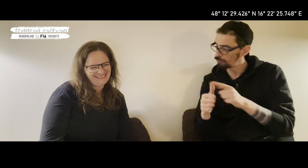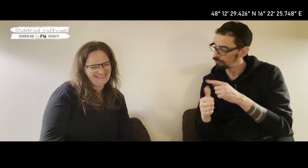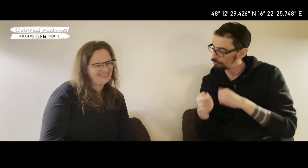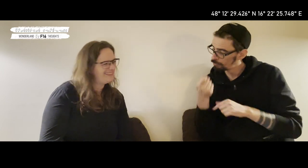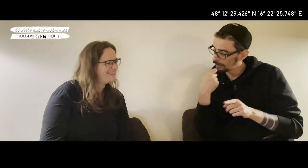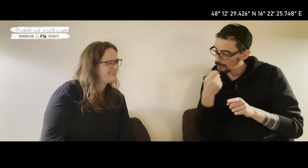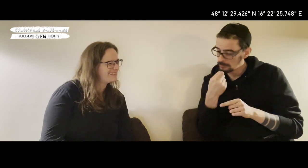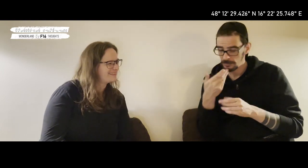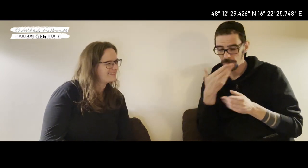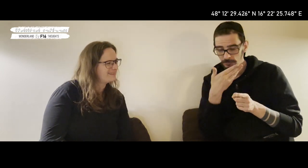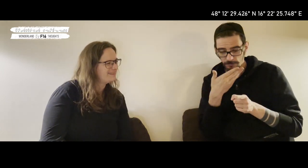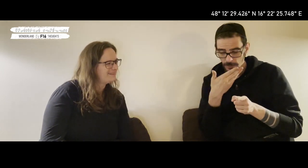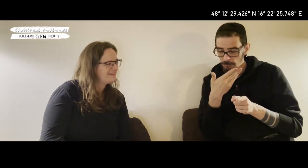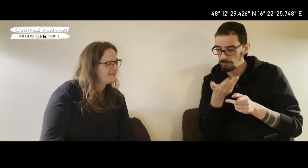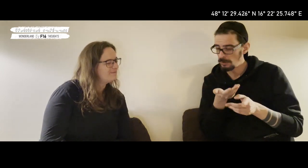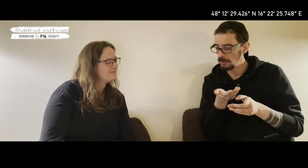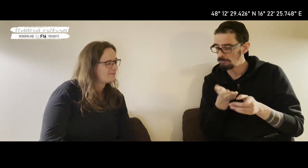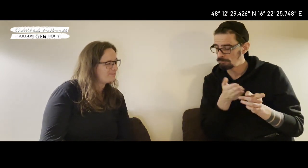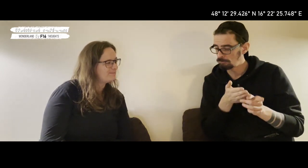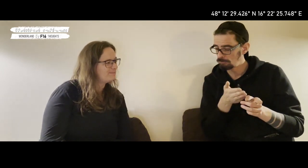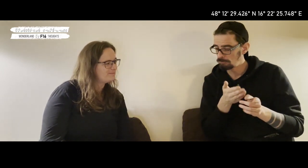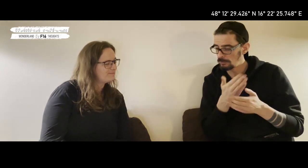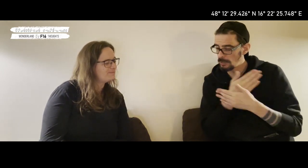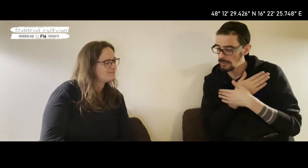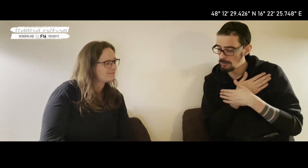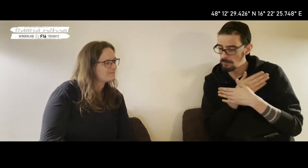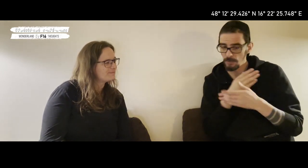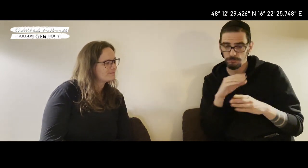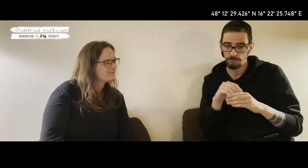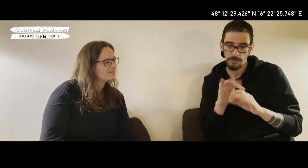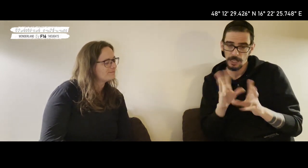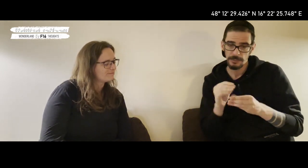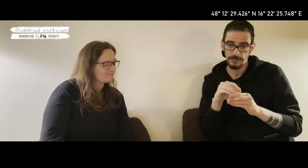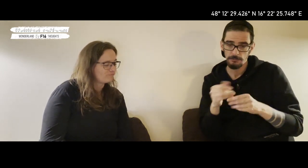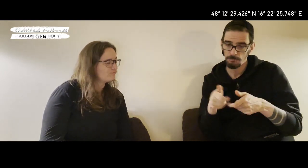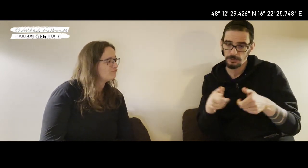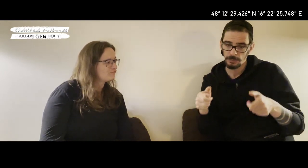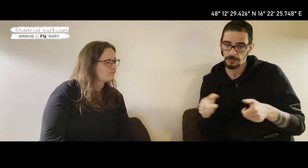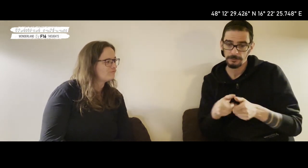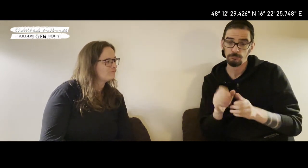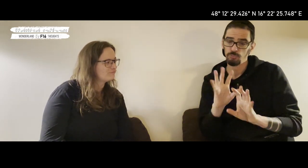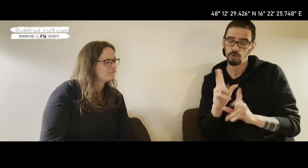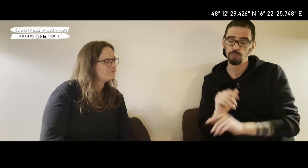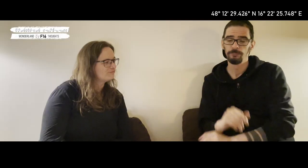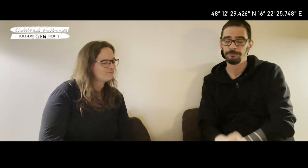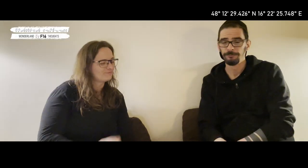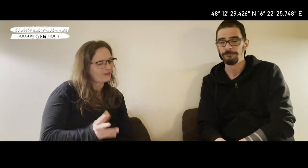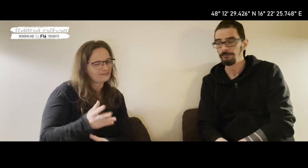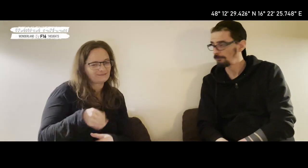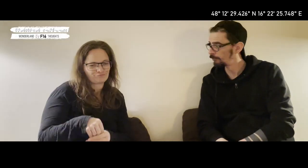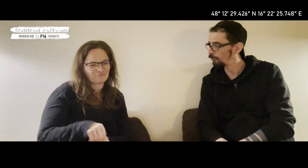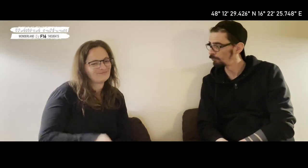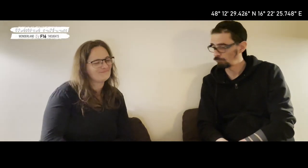Everything has been thought of. To the food, the warmth and the love. This package really contains everything that is important.